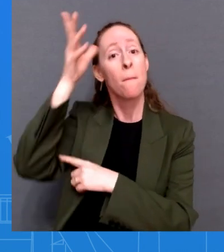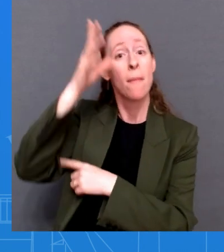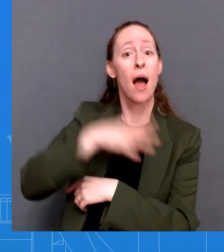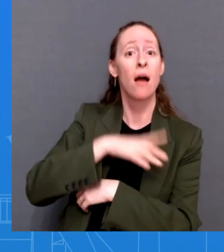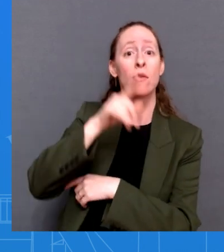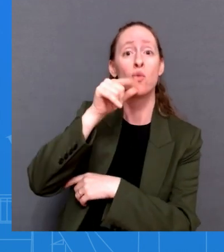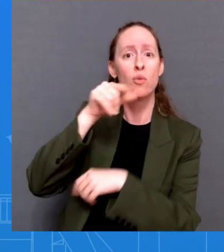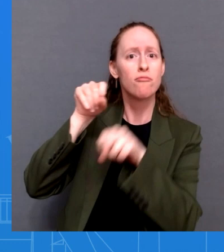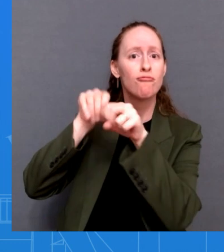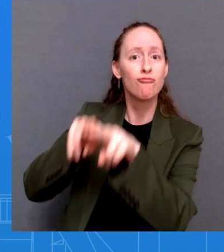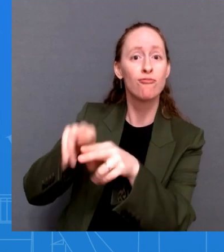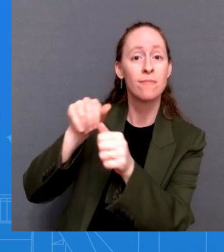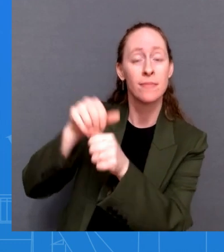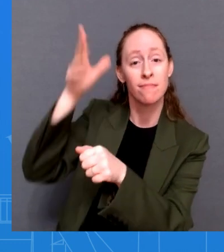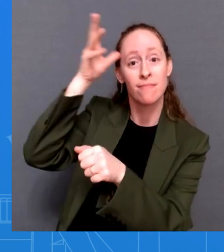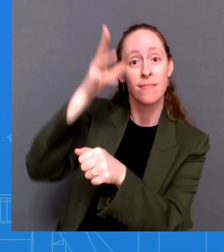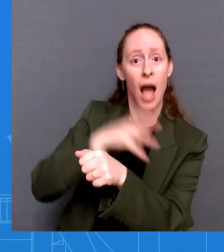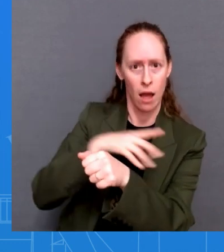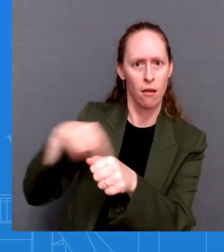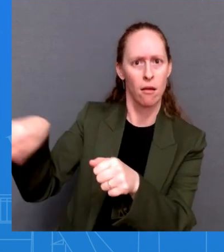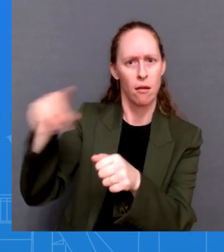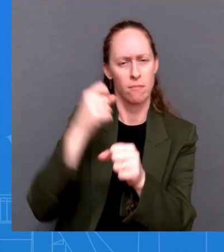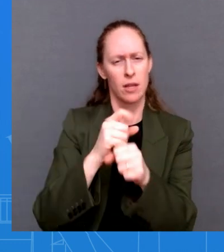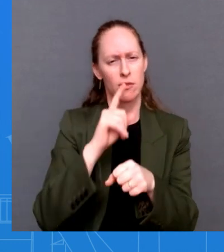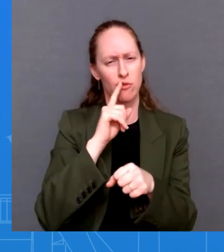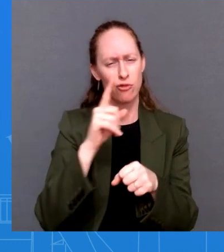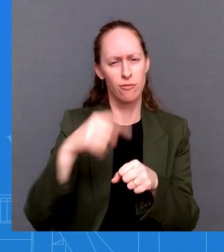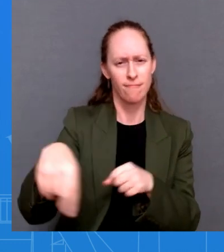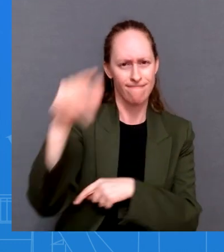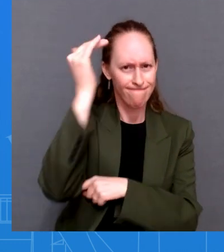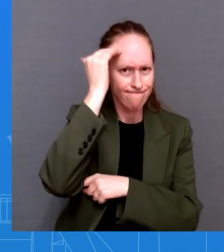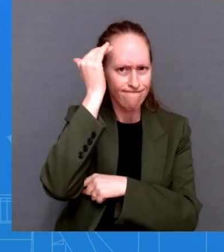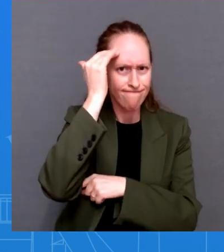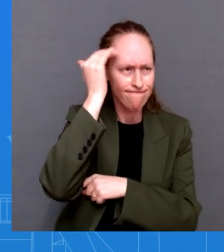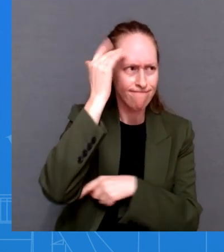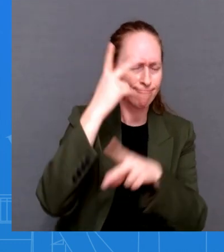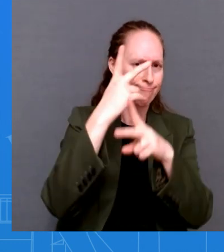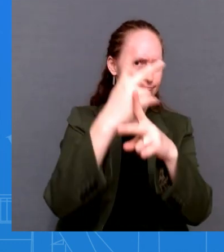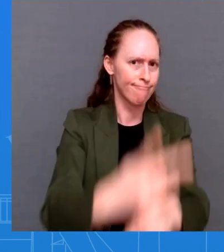To do that, we've worked nonstop to scale up access to the generous vaccine in the US.